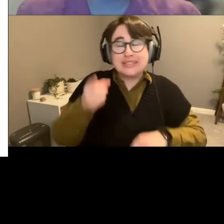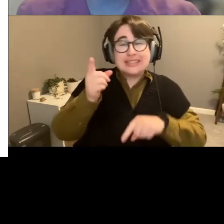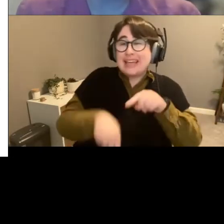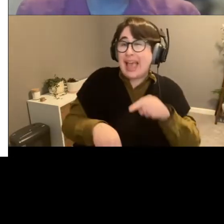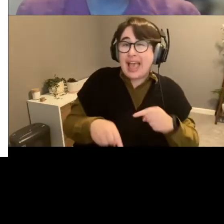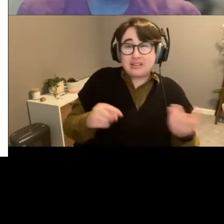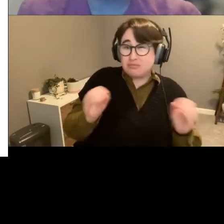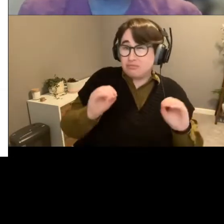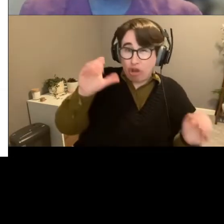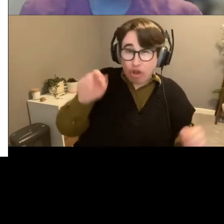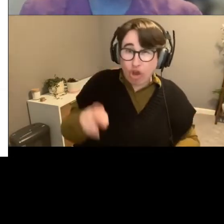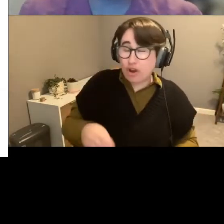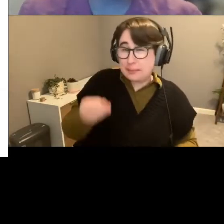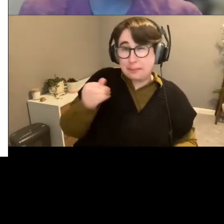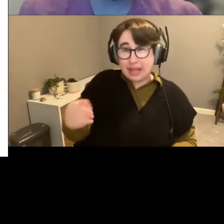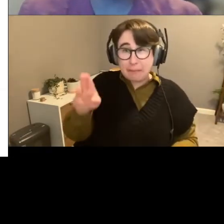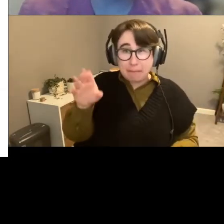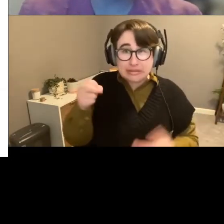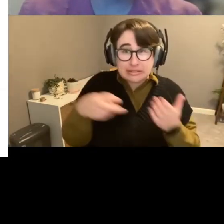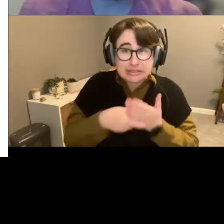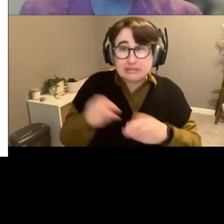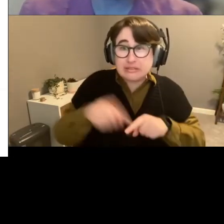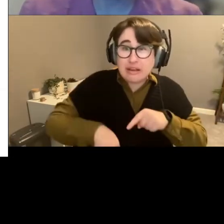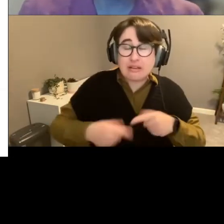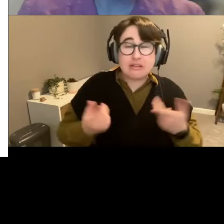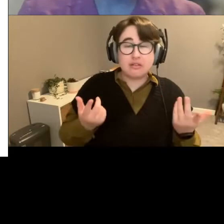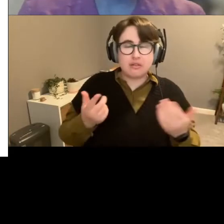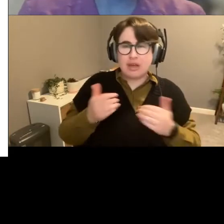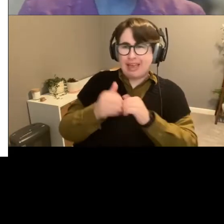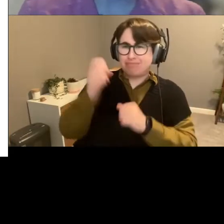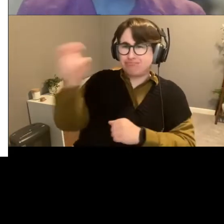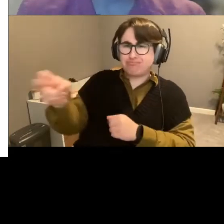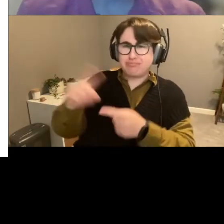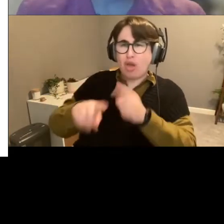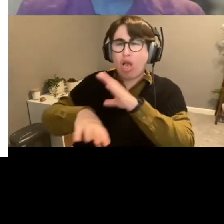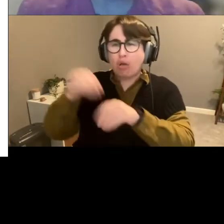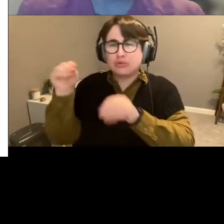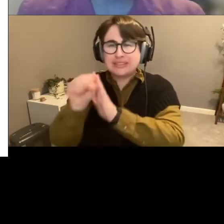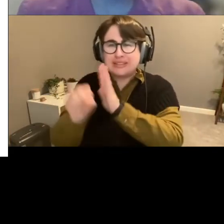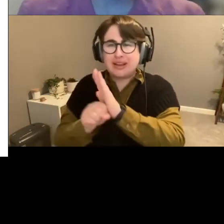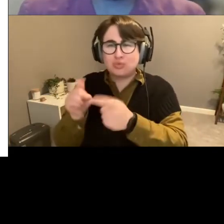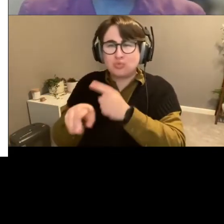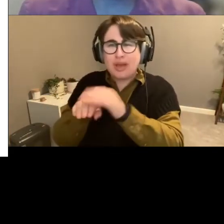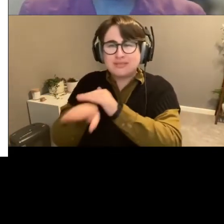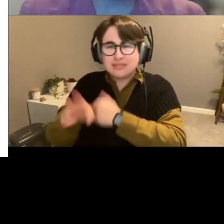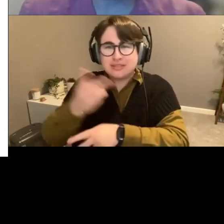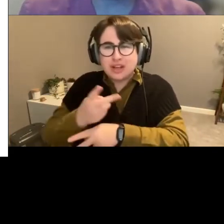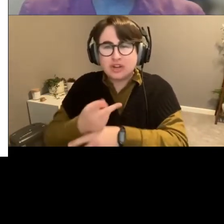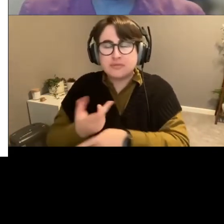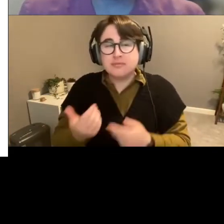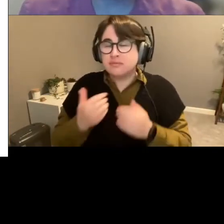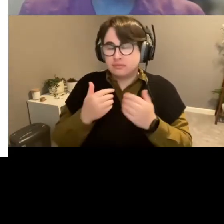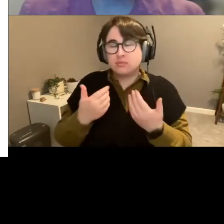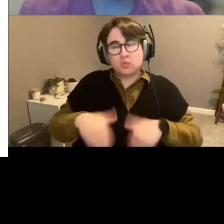to get to other states to access care, and thinking about how that can impact